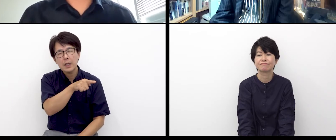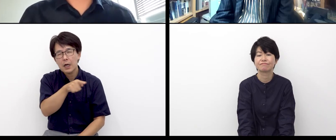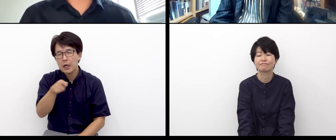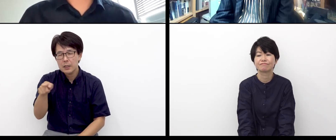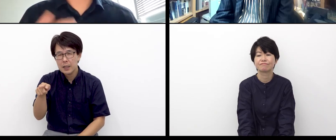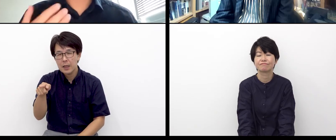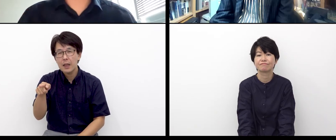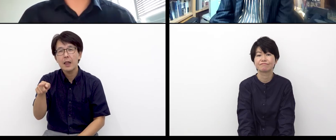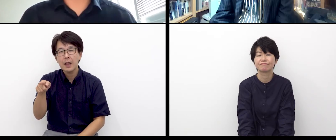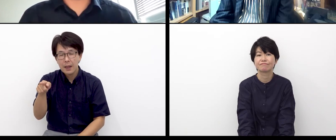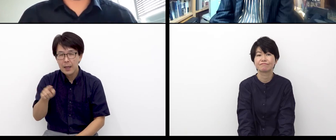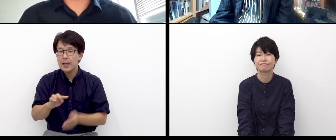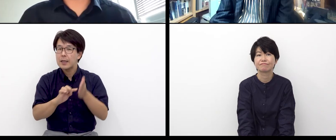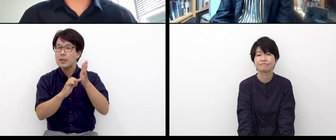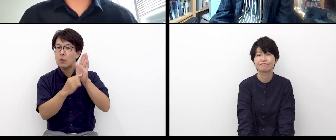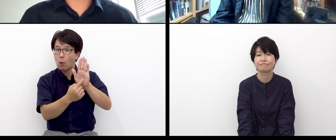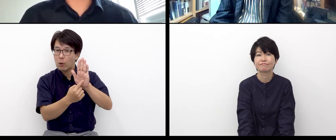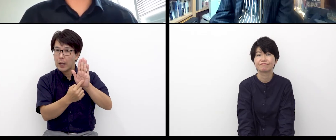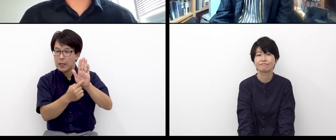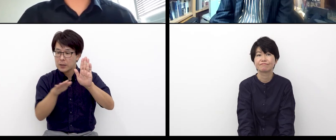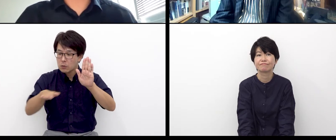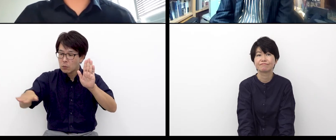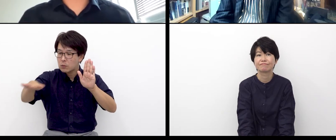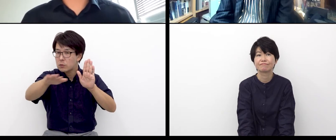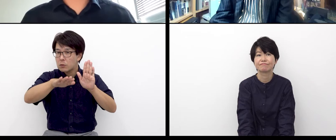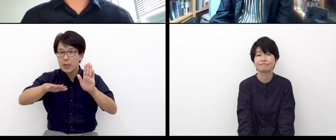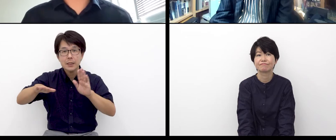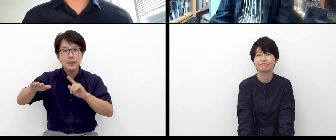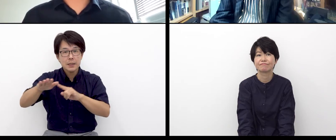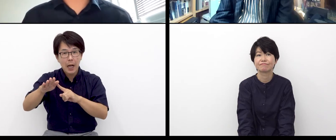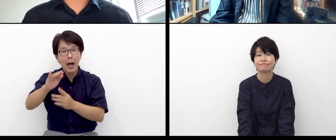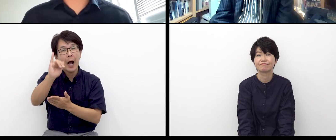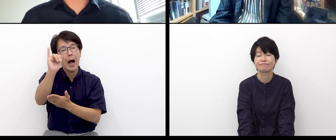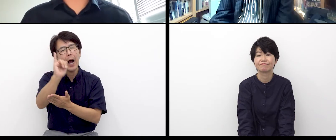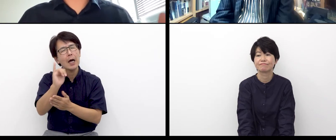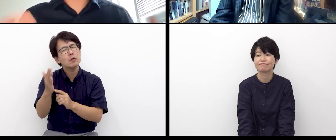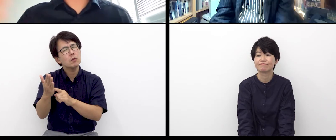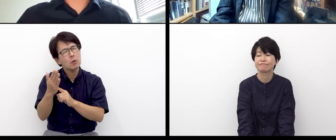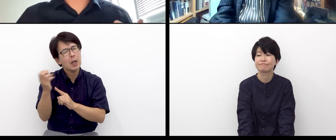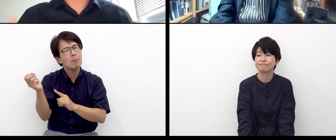is there any cases that it’s ended